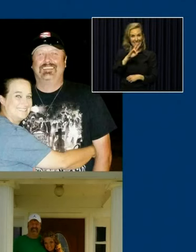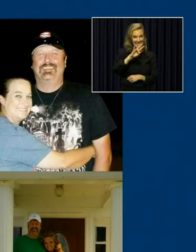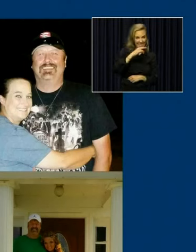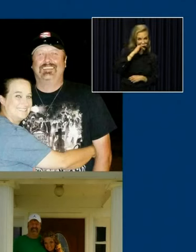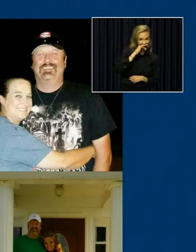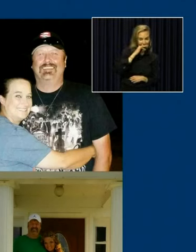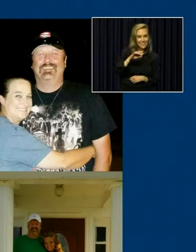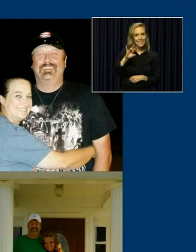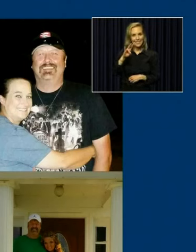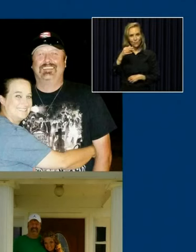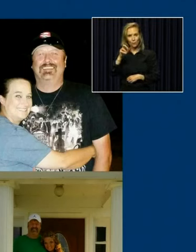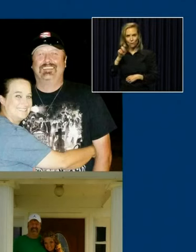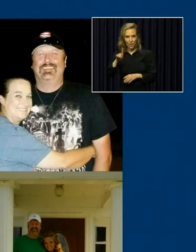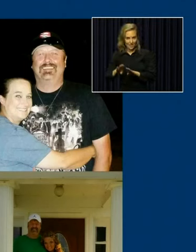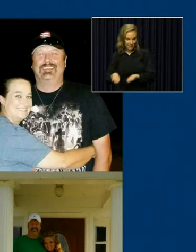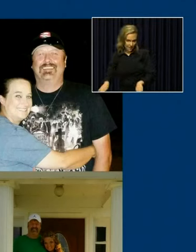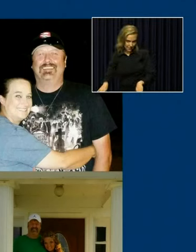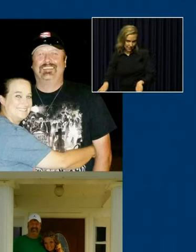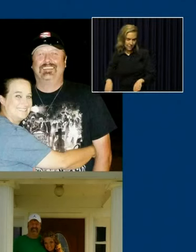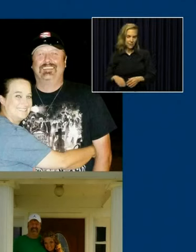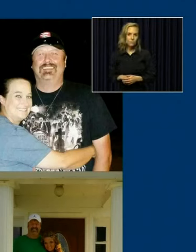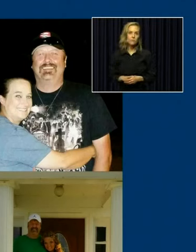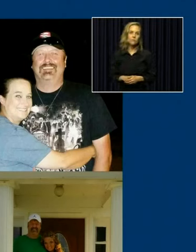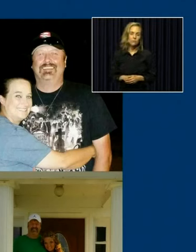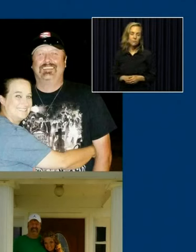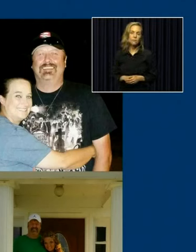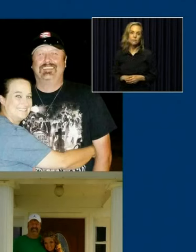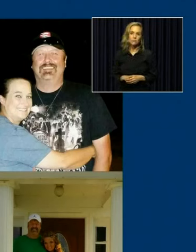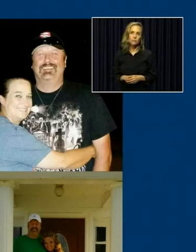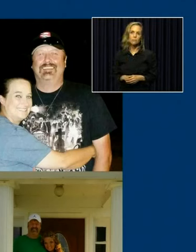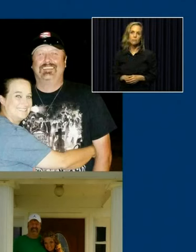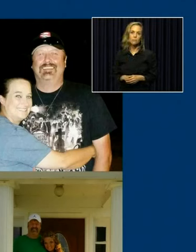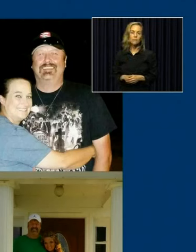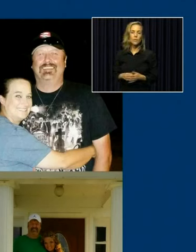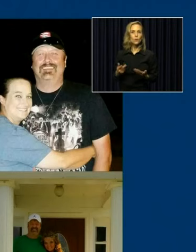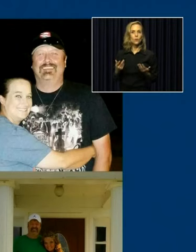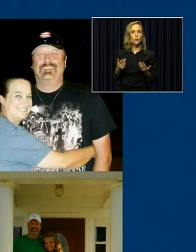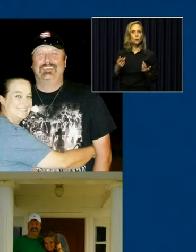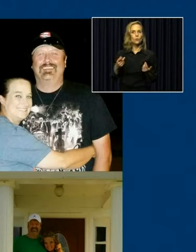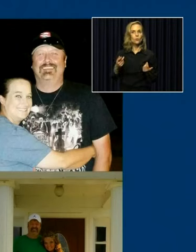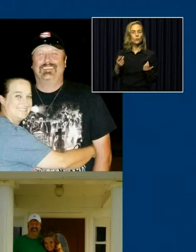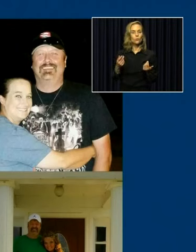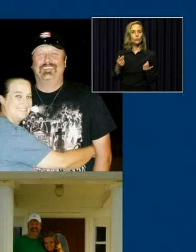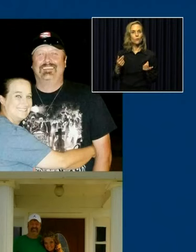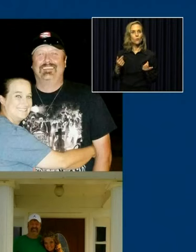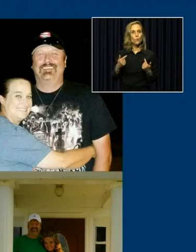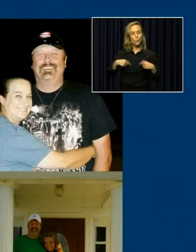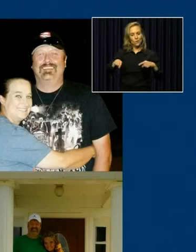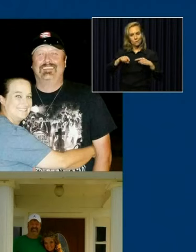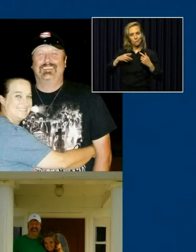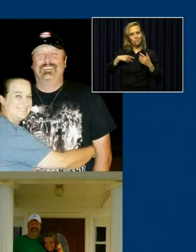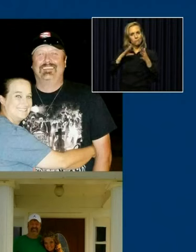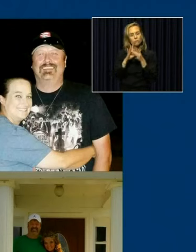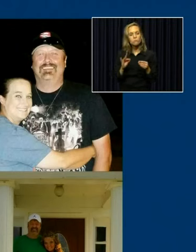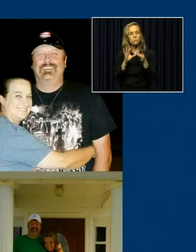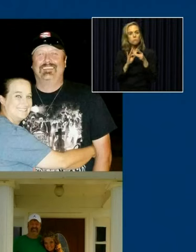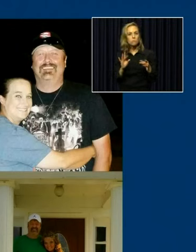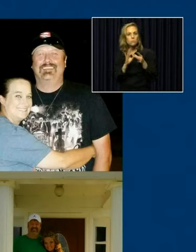CAN'T TELL YOU A FINAL NUMBER THAT WE MIGHT HIT OF PEOPLE WE